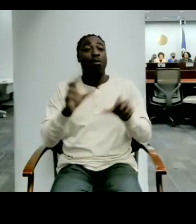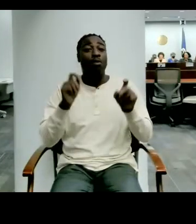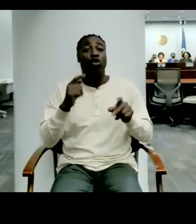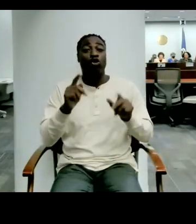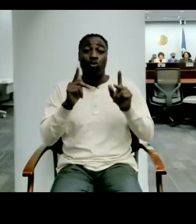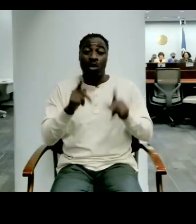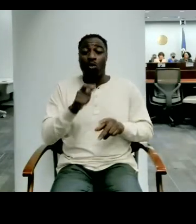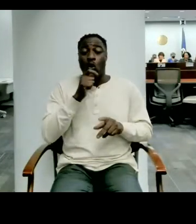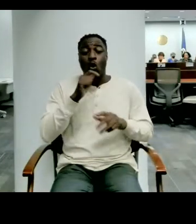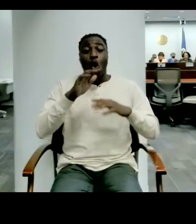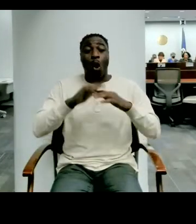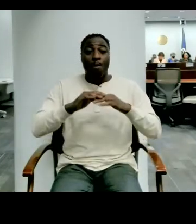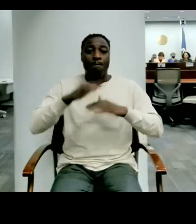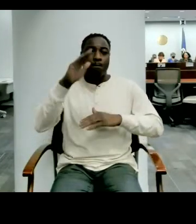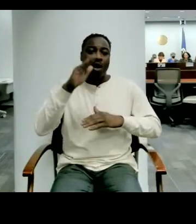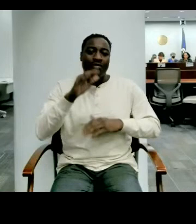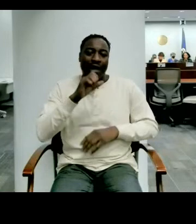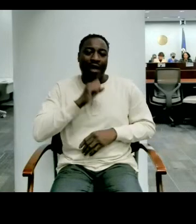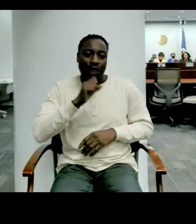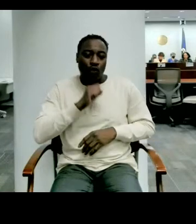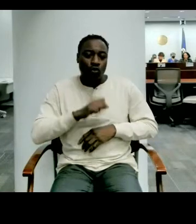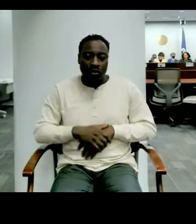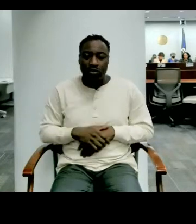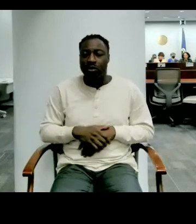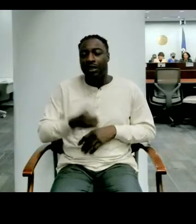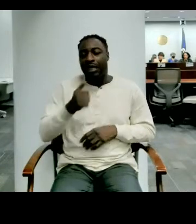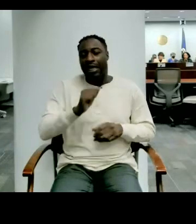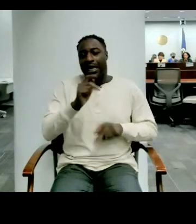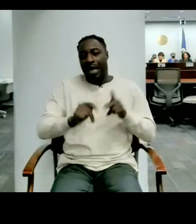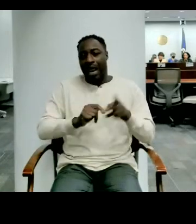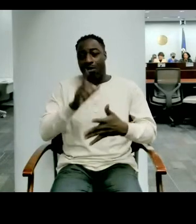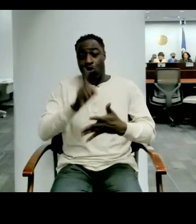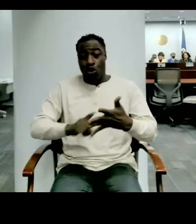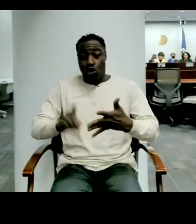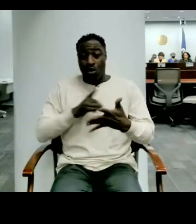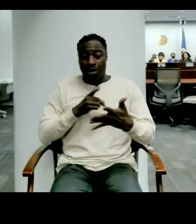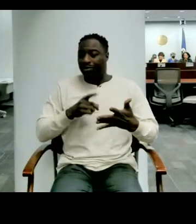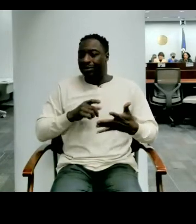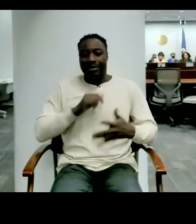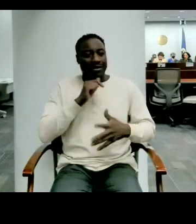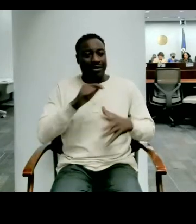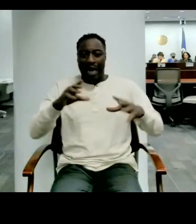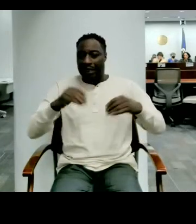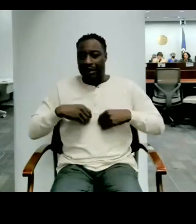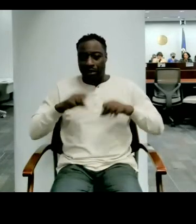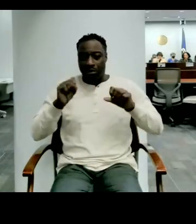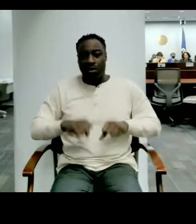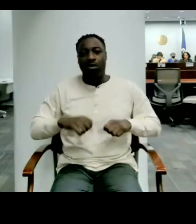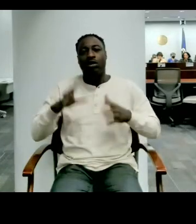AARP believes that any type of discrimination is unacceptable. Too often when discussing